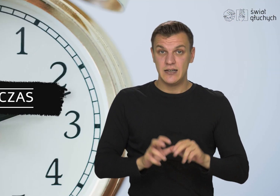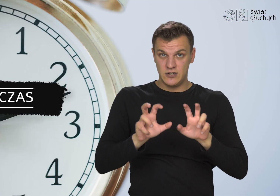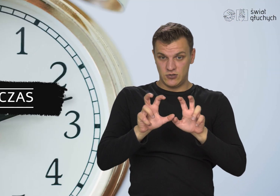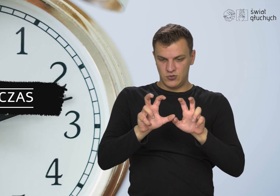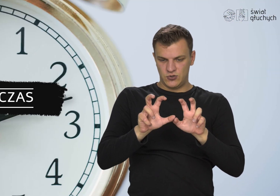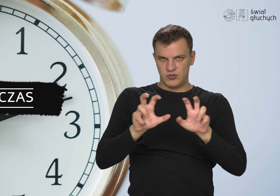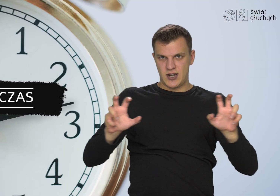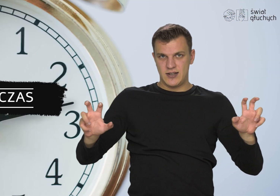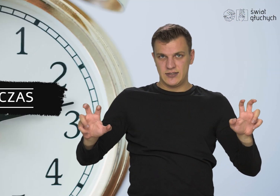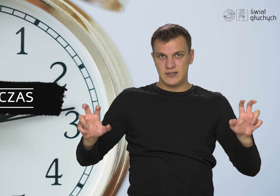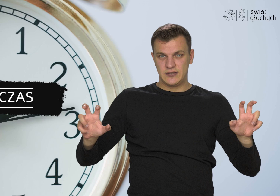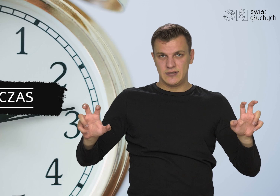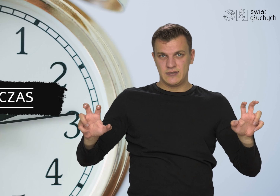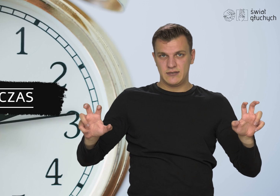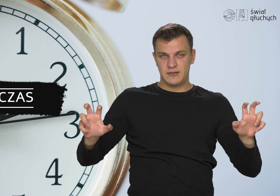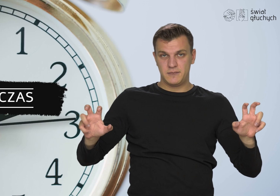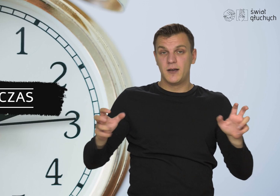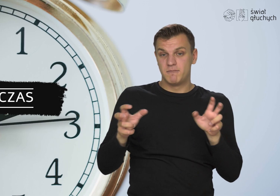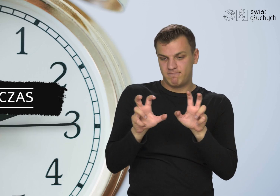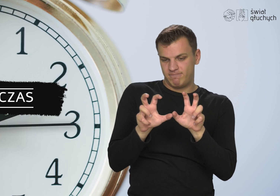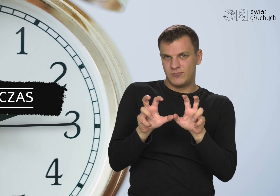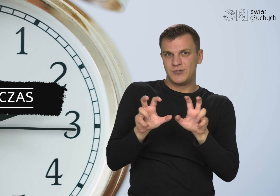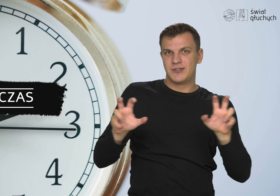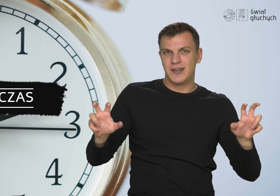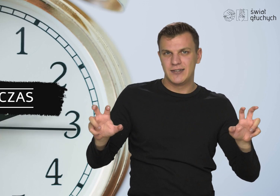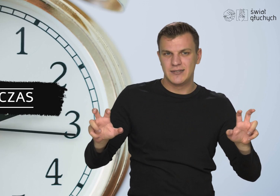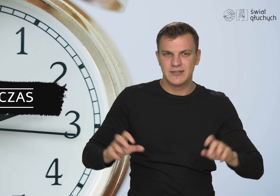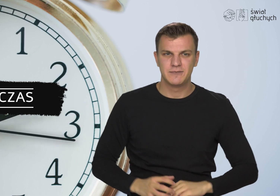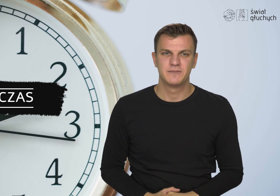TIME, TIME.